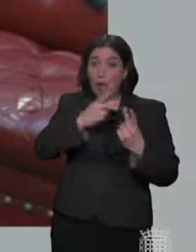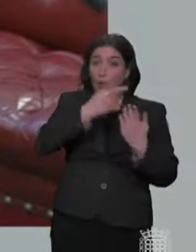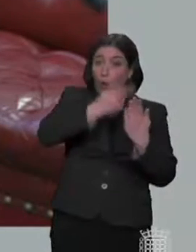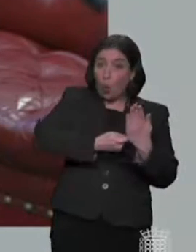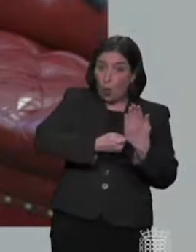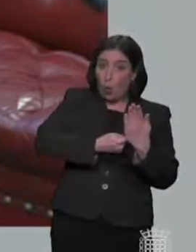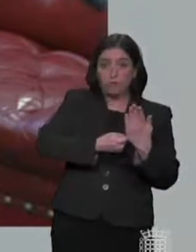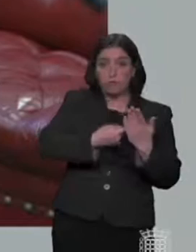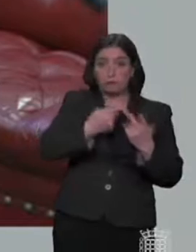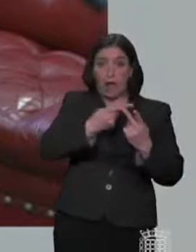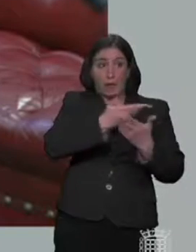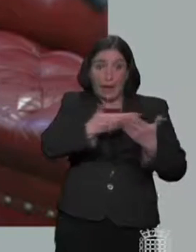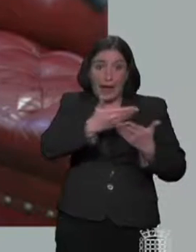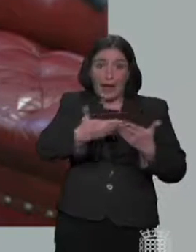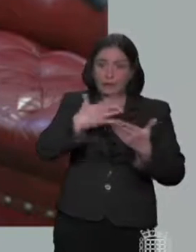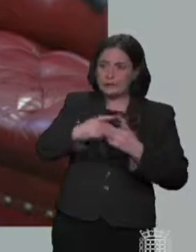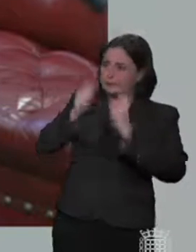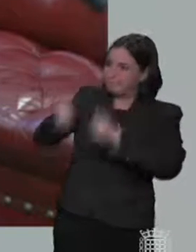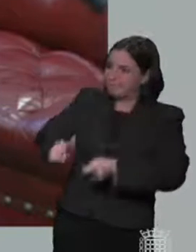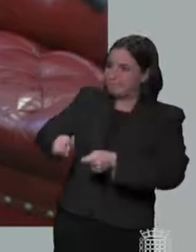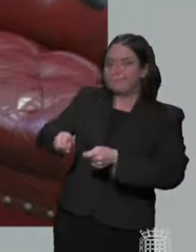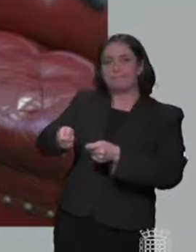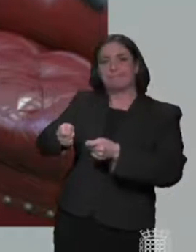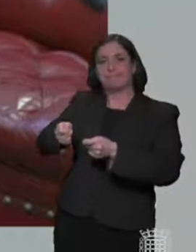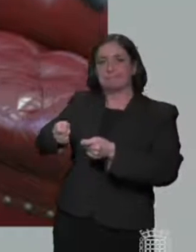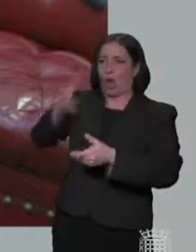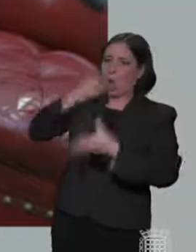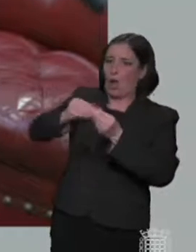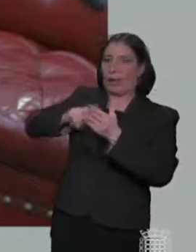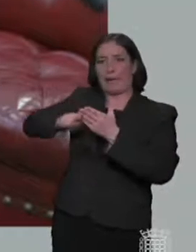in published research on language endangerment she states that there can be no other route to